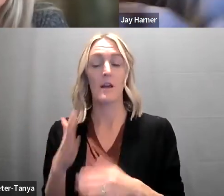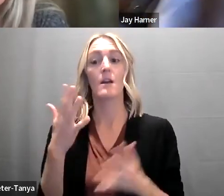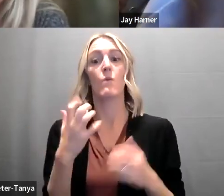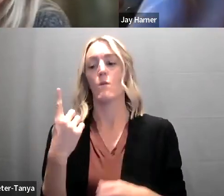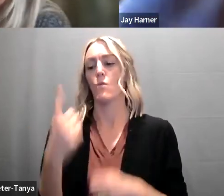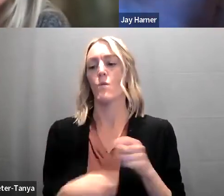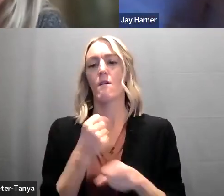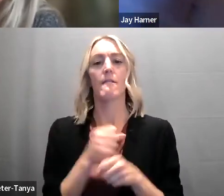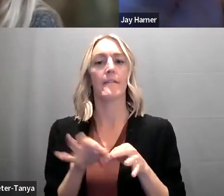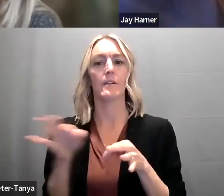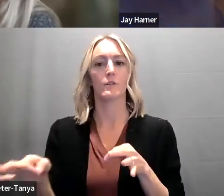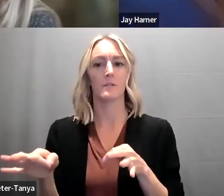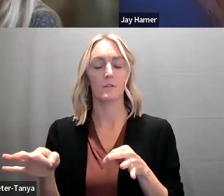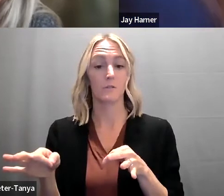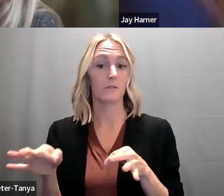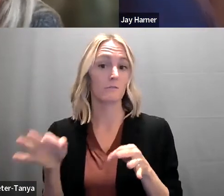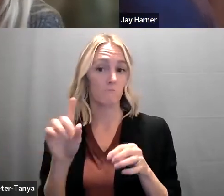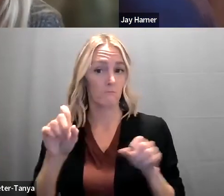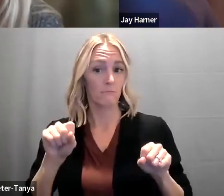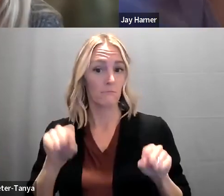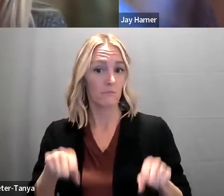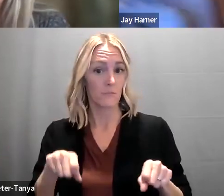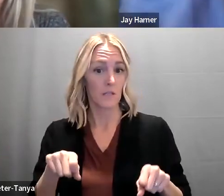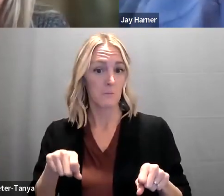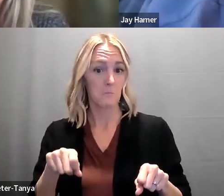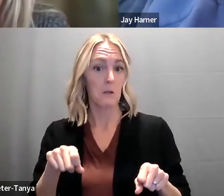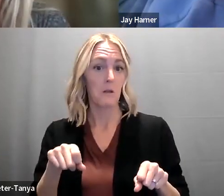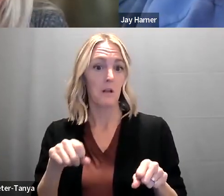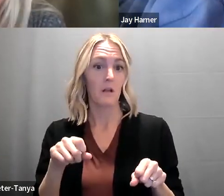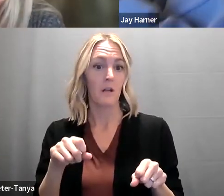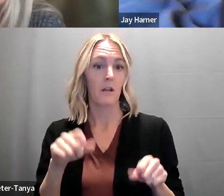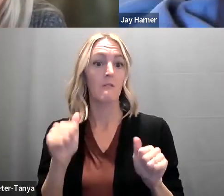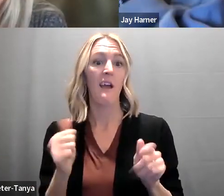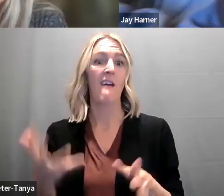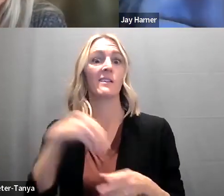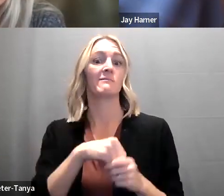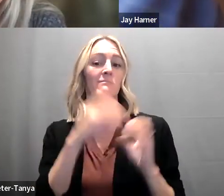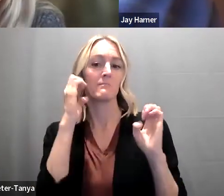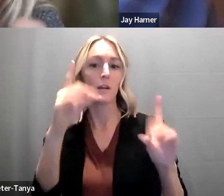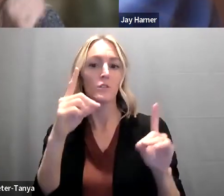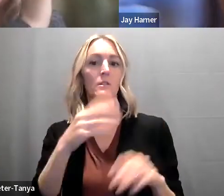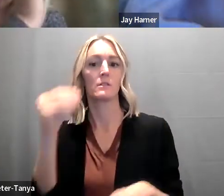Is it a possibility that you might want to build into that some education and awareness